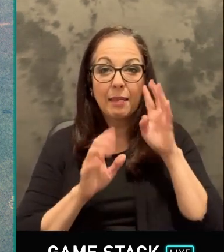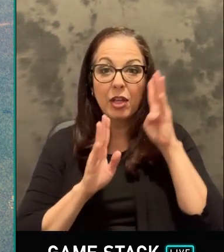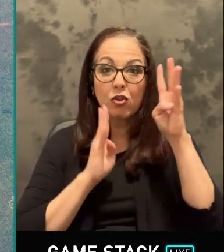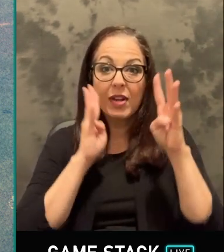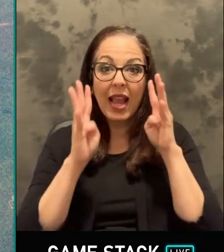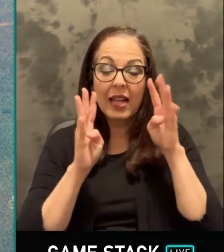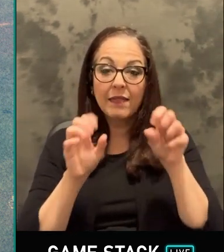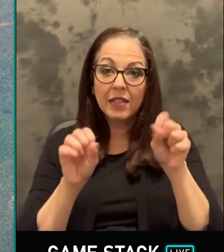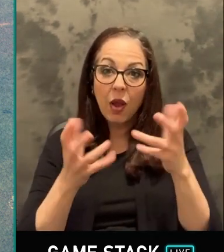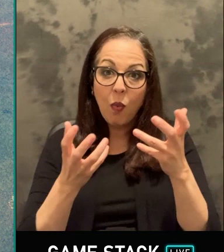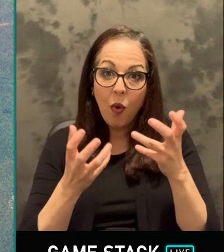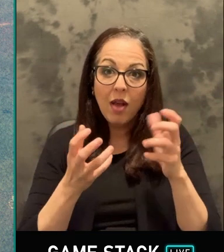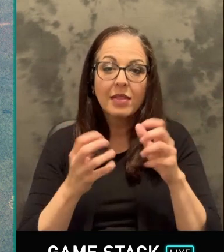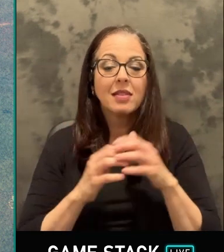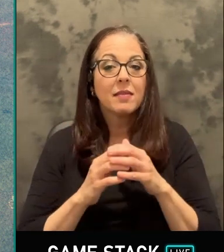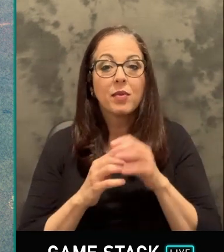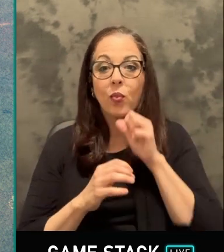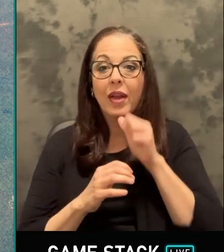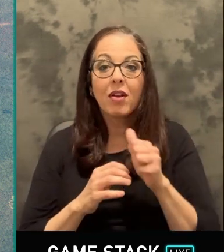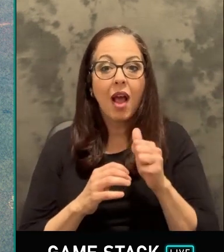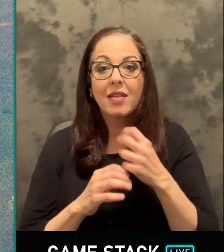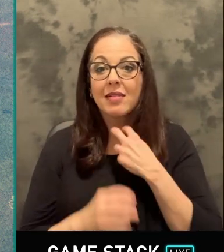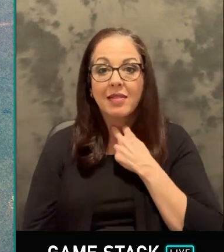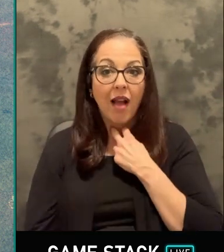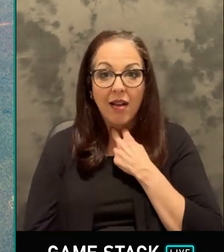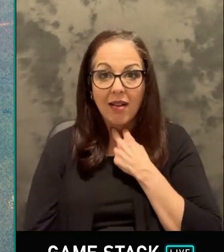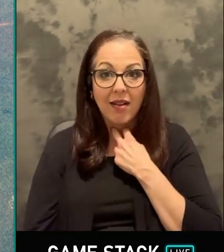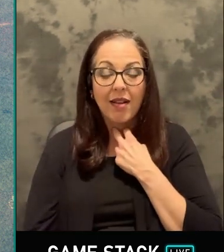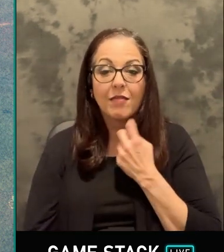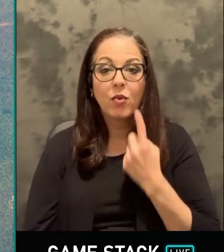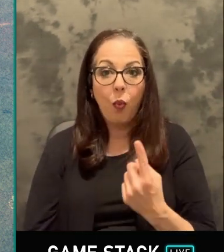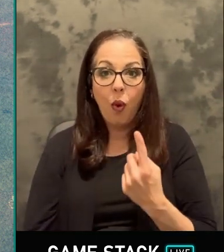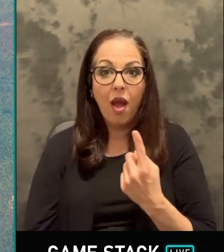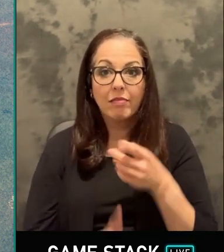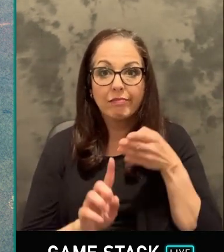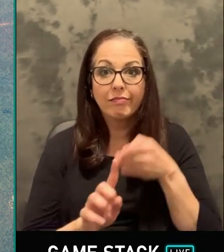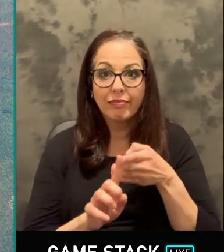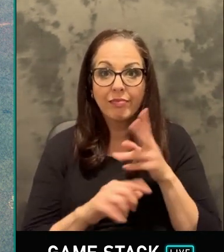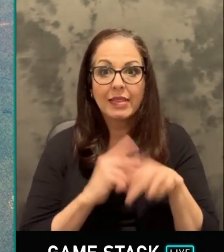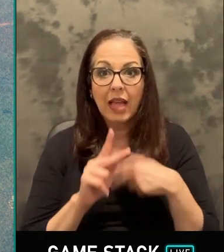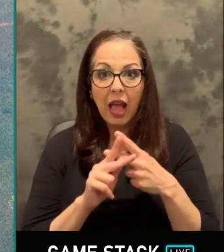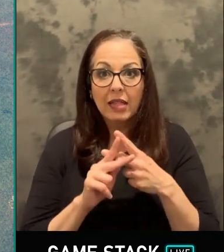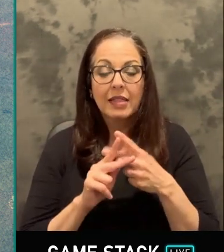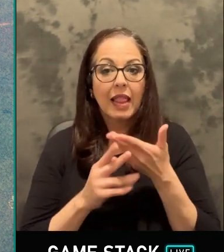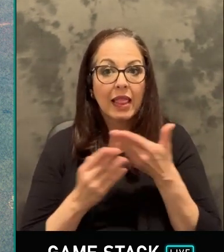We are no longer stacked by an hardware infrastructure, so, we can increase, modify,